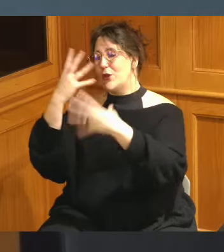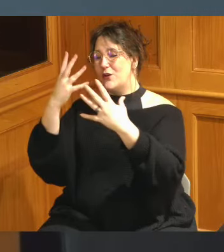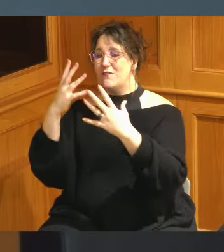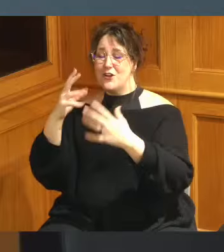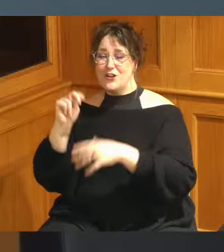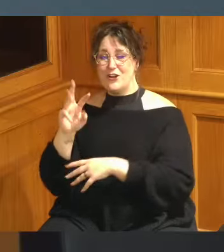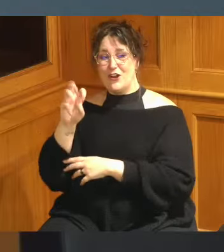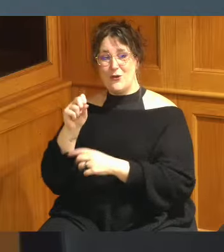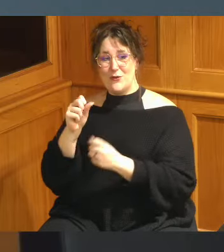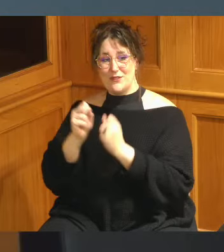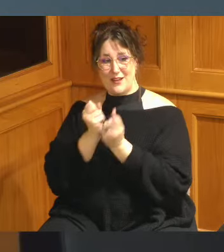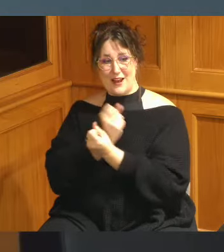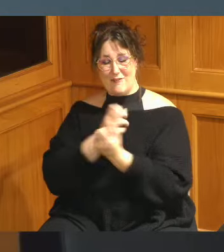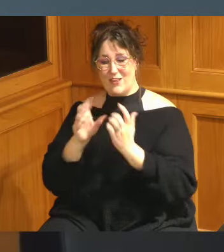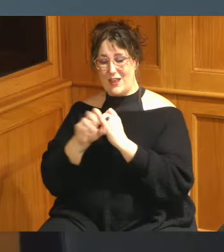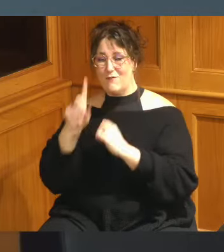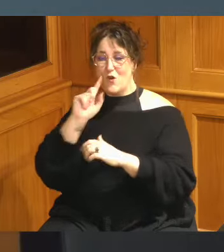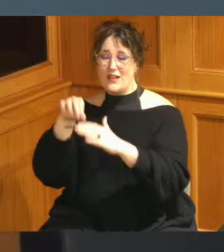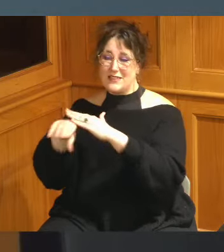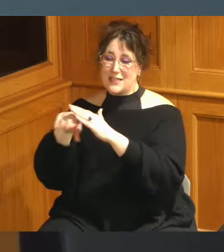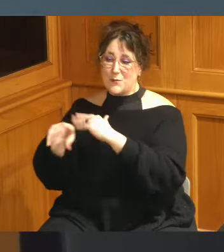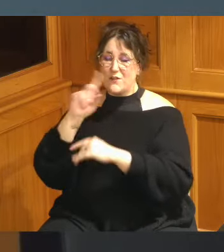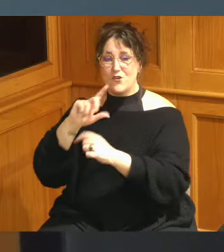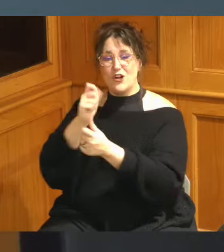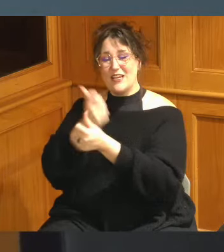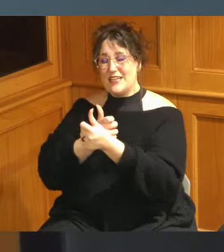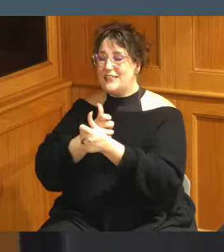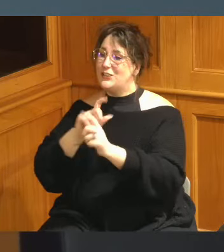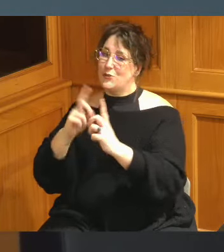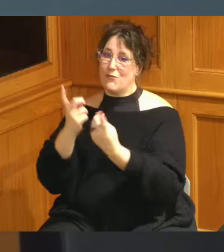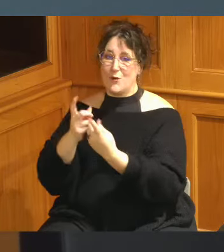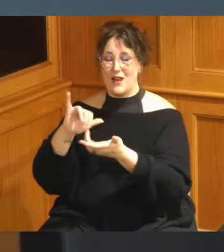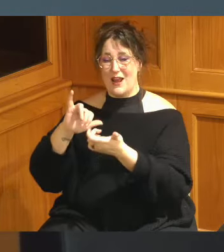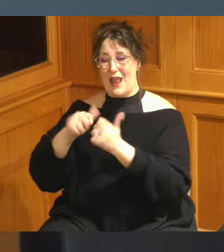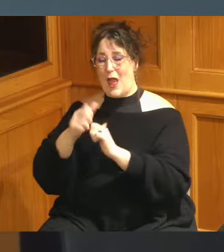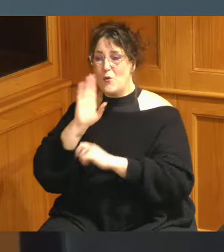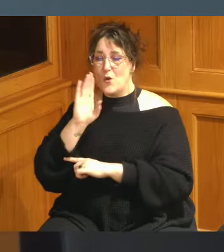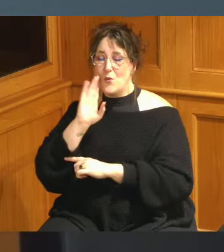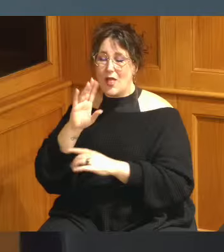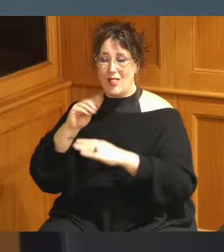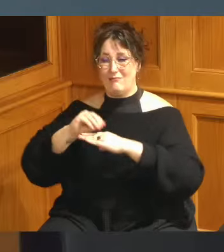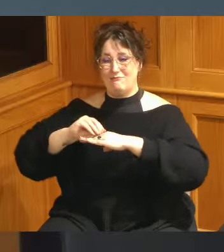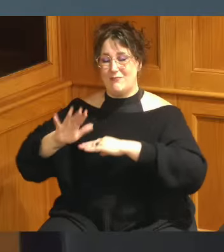news about accessibility for each department and how it's going to really make their services more